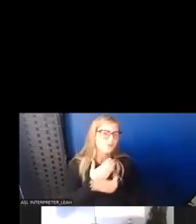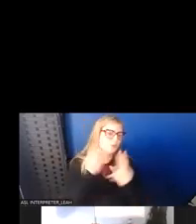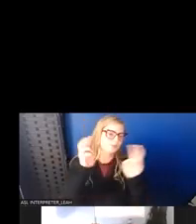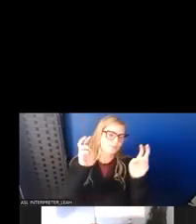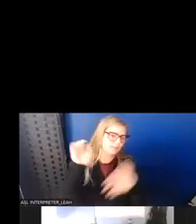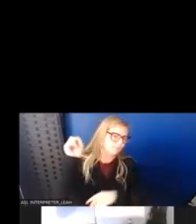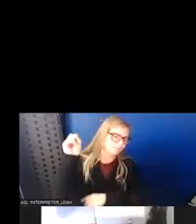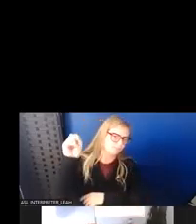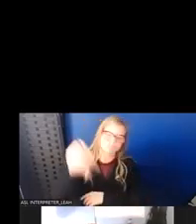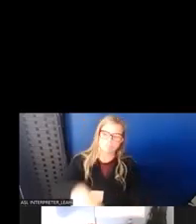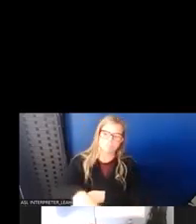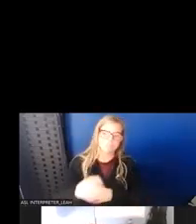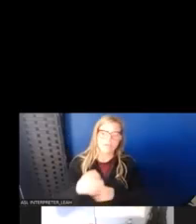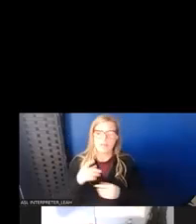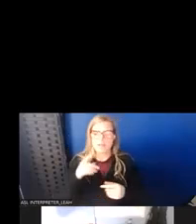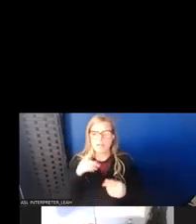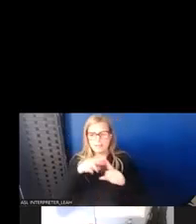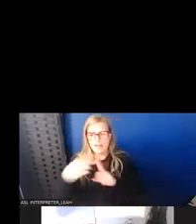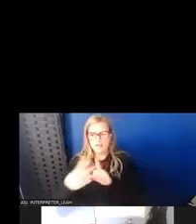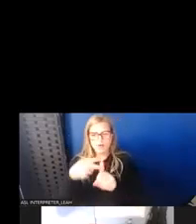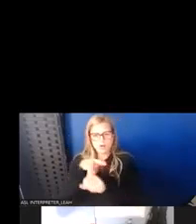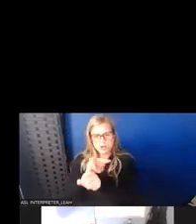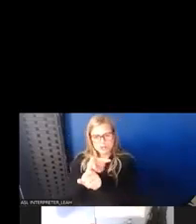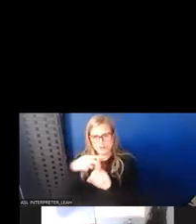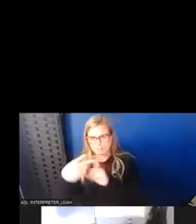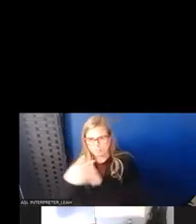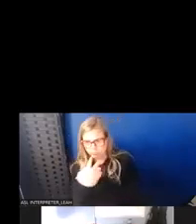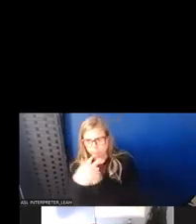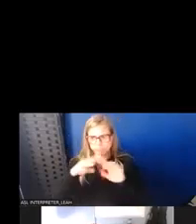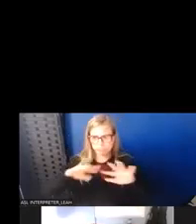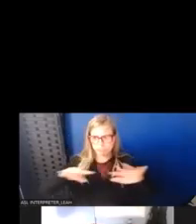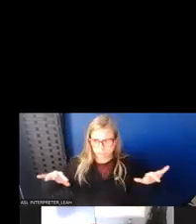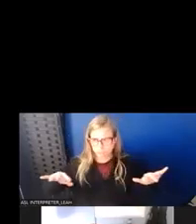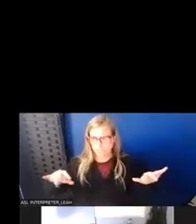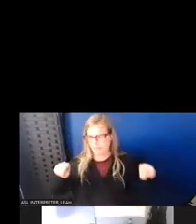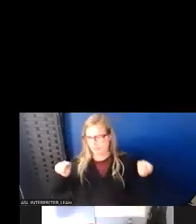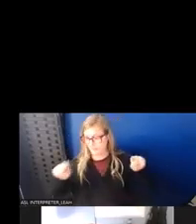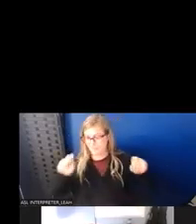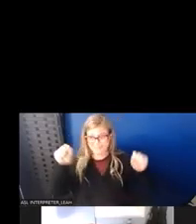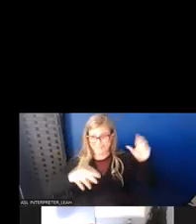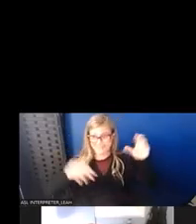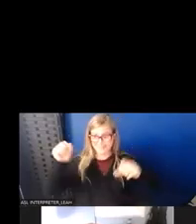diverse perspectives as we want. And then eventually we want to start consolidating, refining,